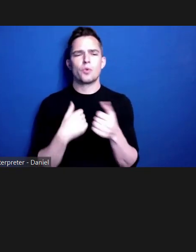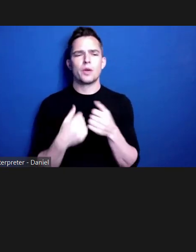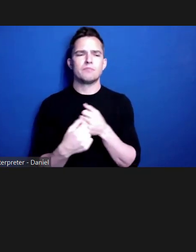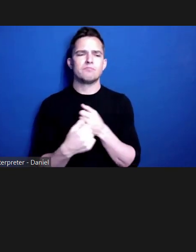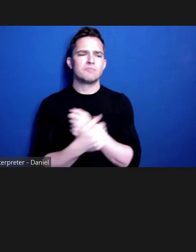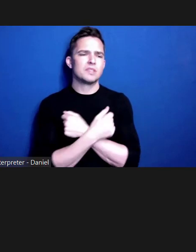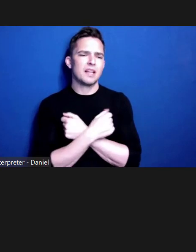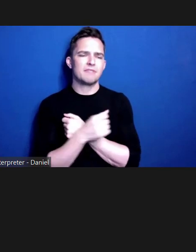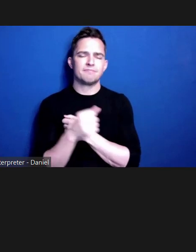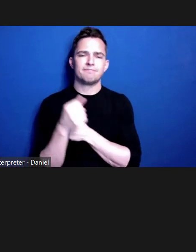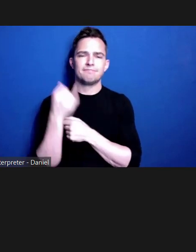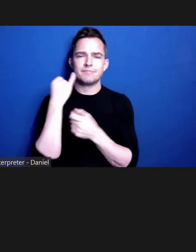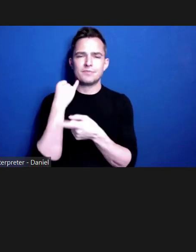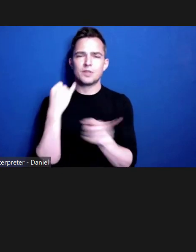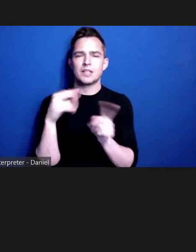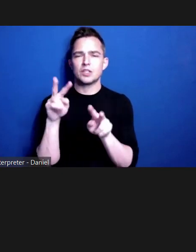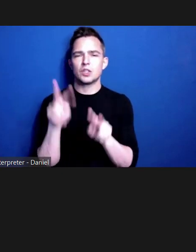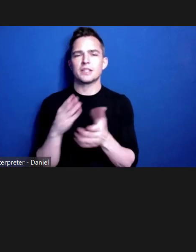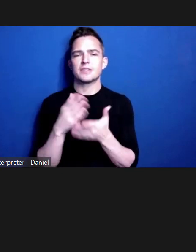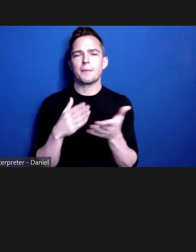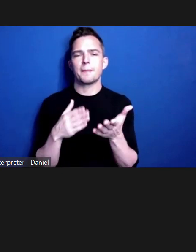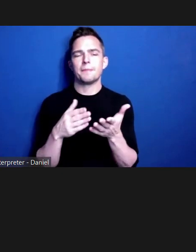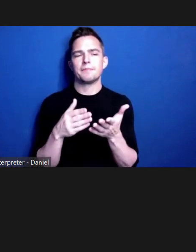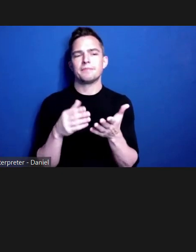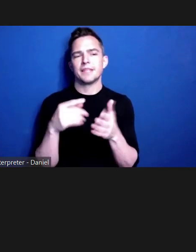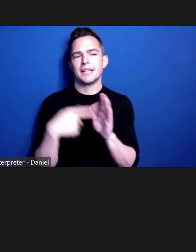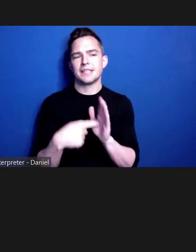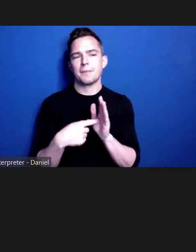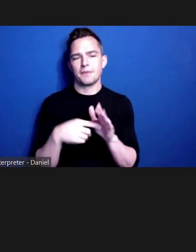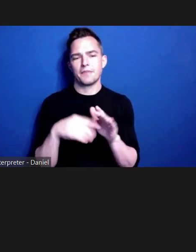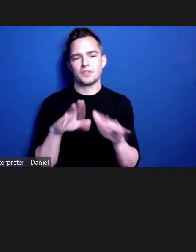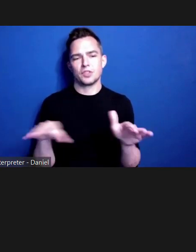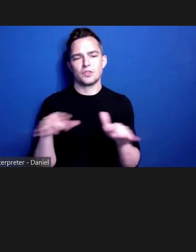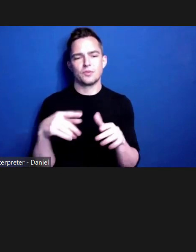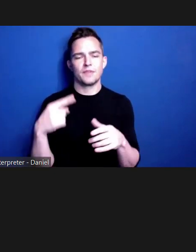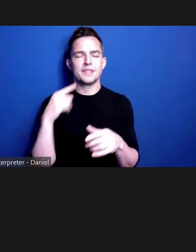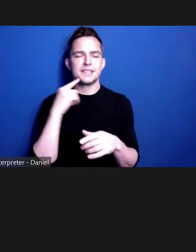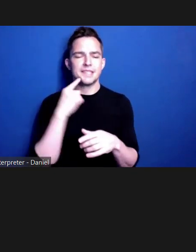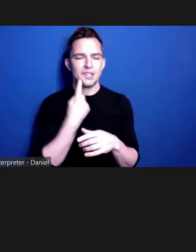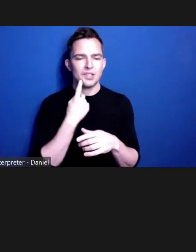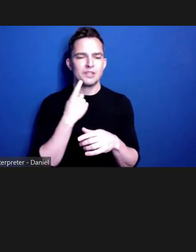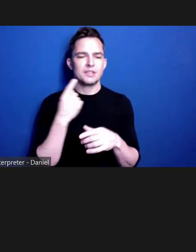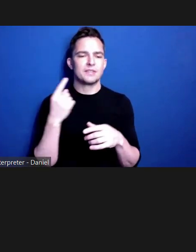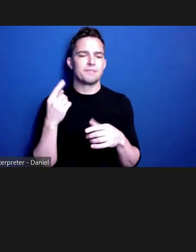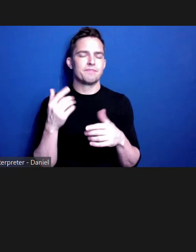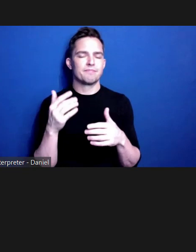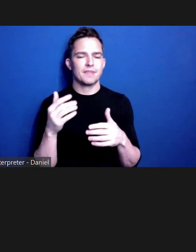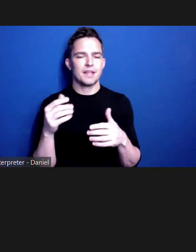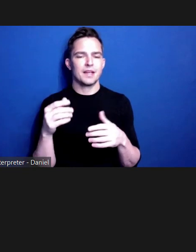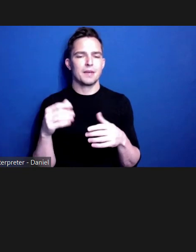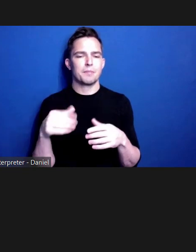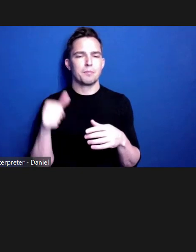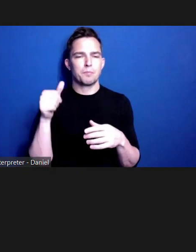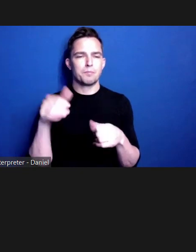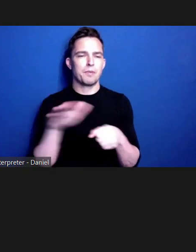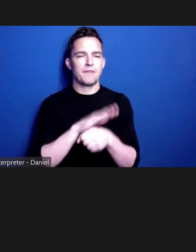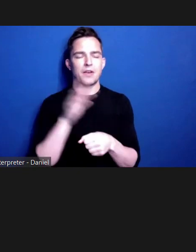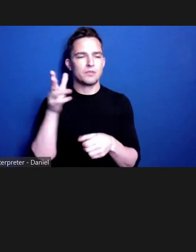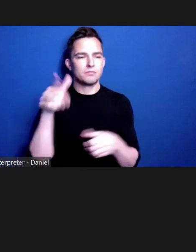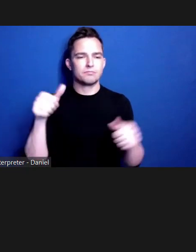children with severe to profound hearing loss who had the benefit of early identification and quality intervention.